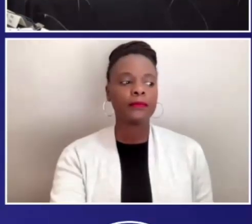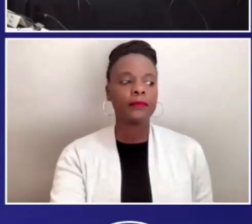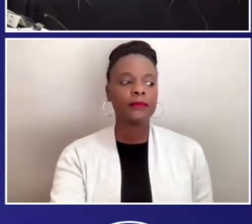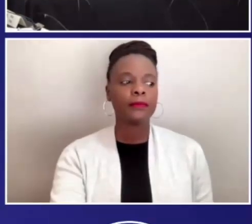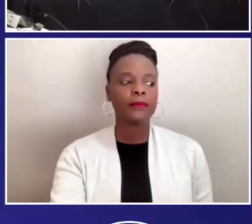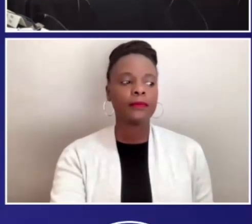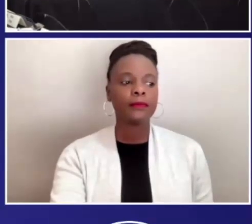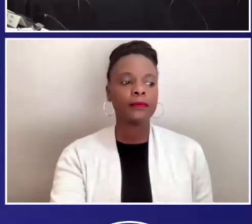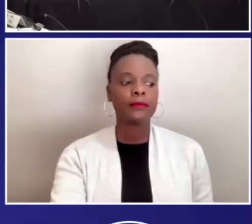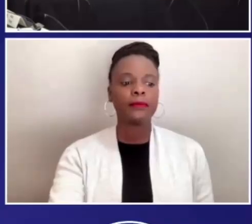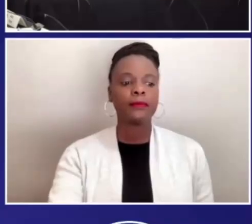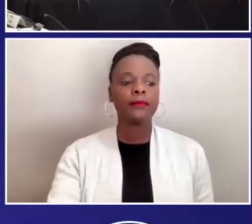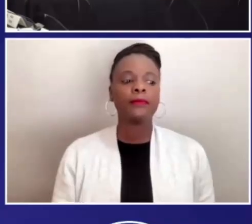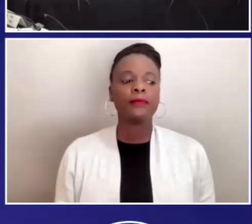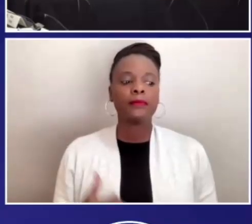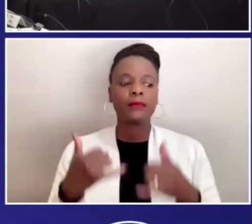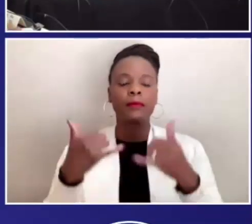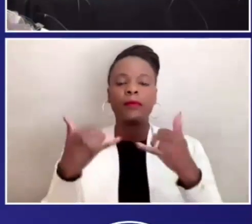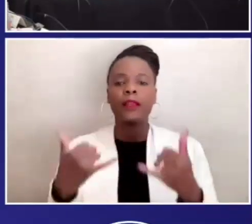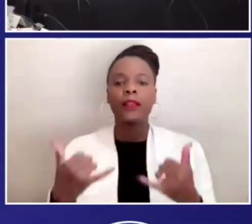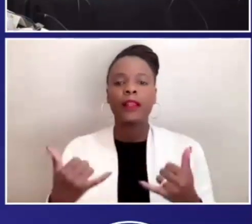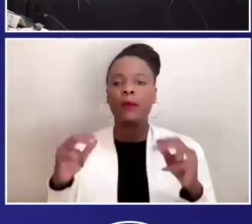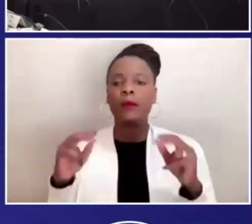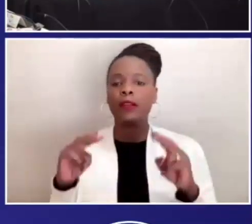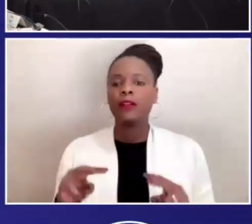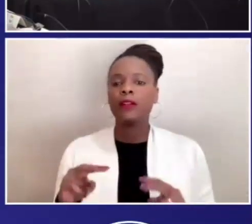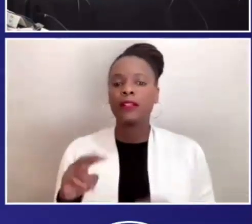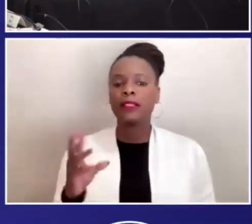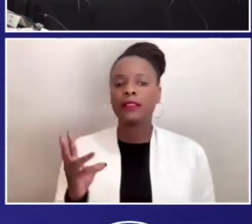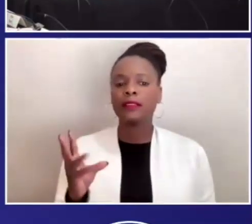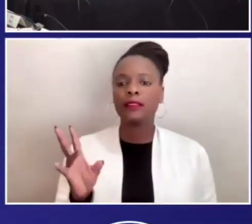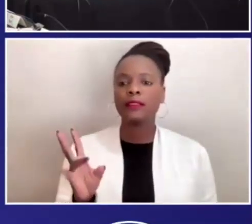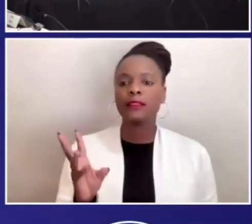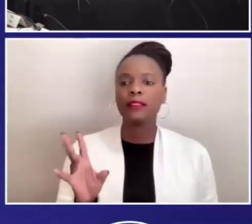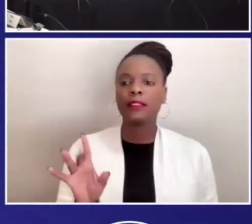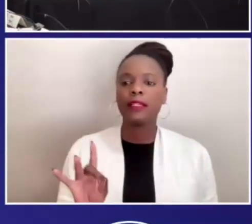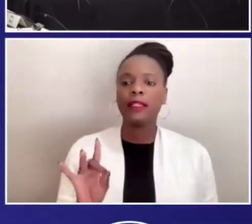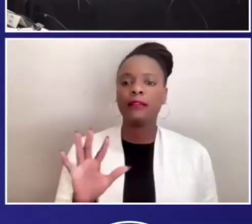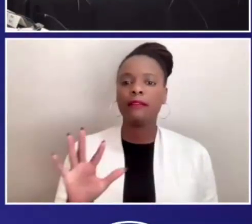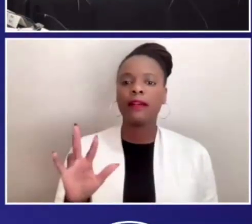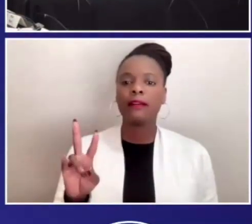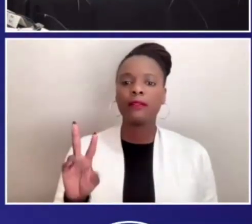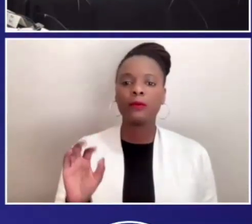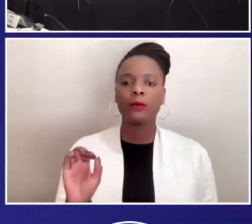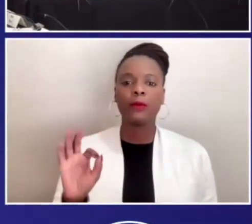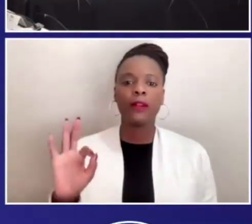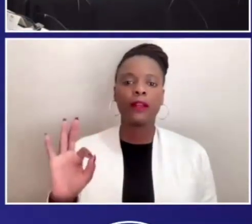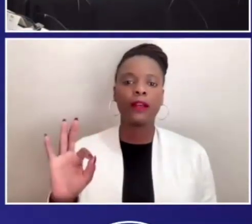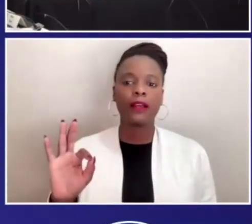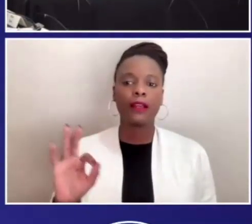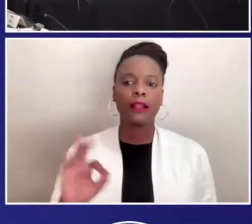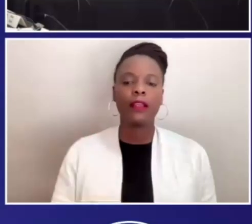685.209, Income Driven Repayment Plans.